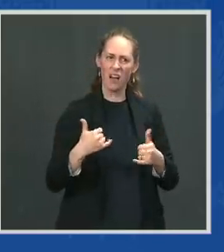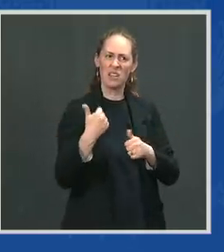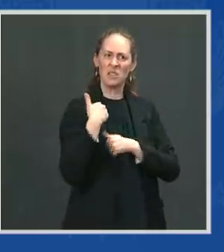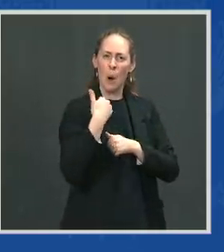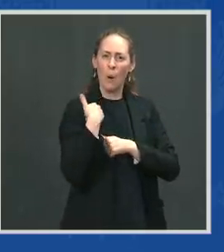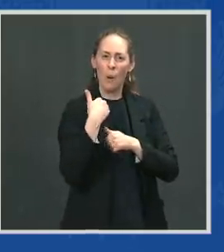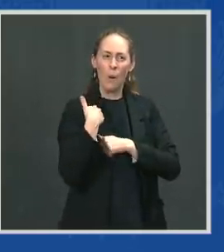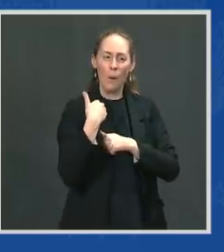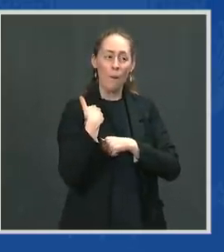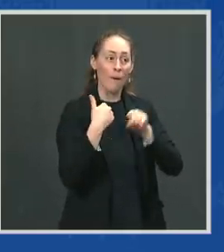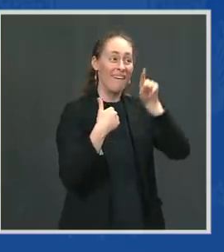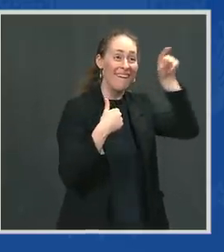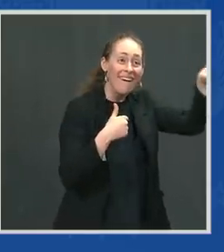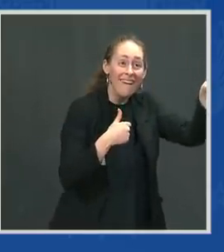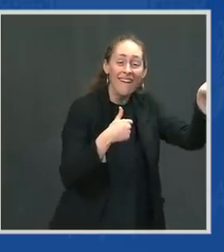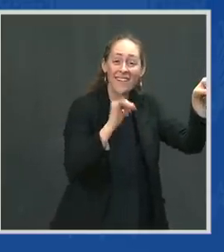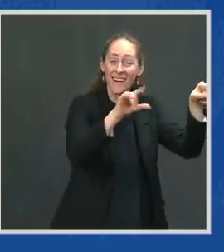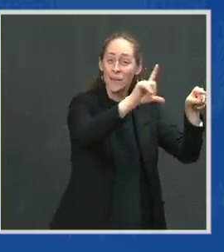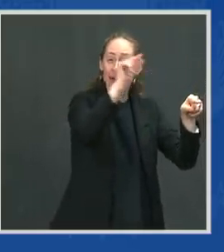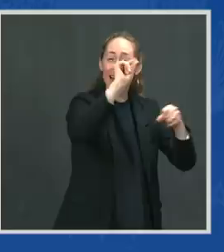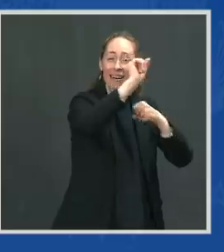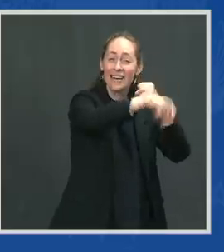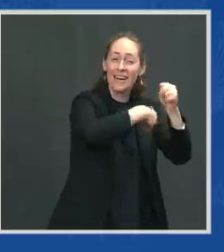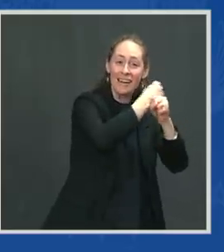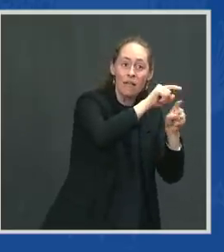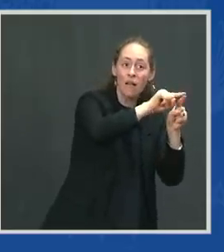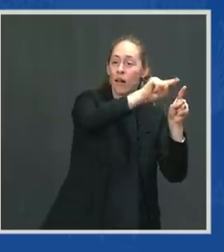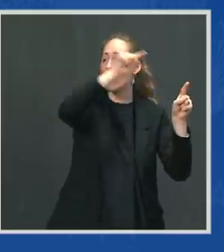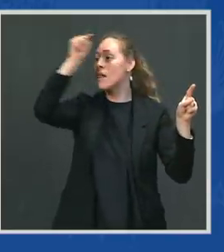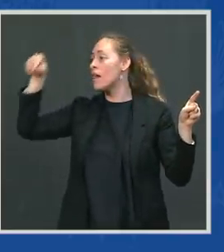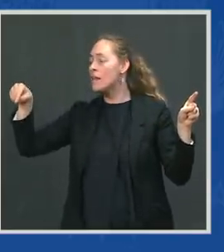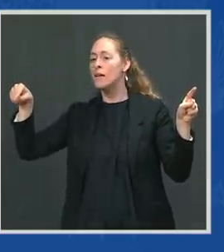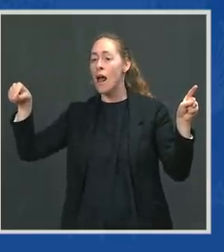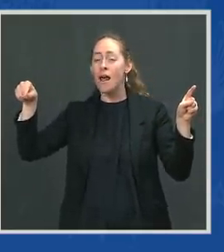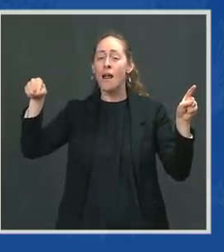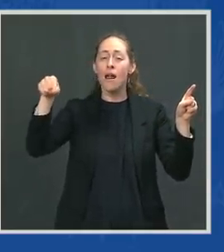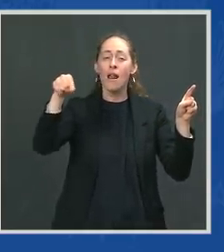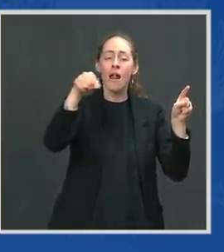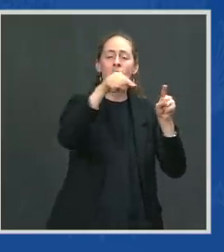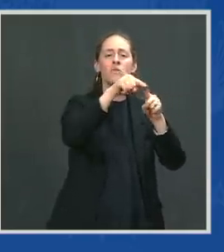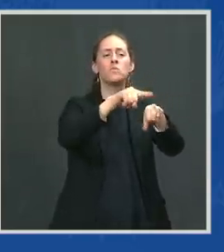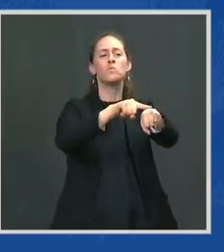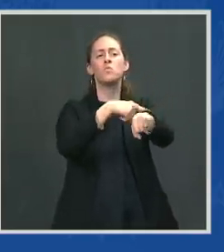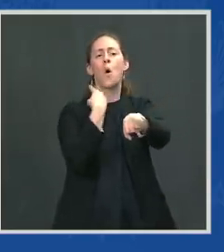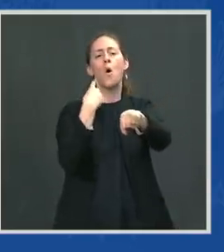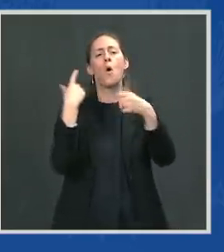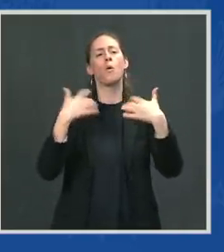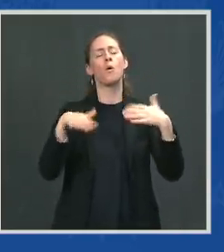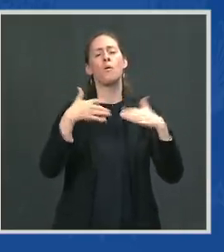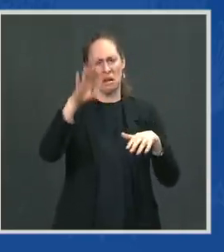We went to war with clear goals. We achieved those objectives. Bin Laden is dead,